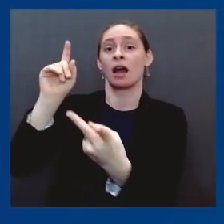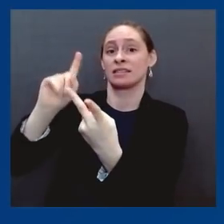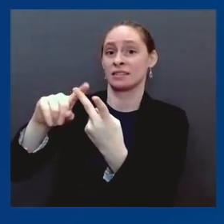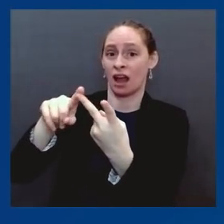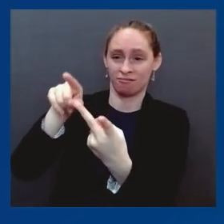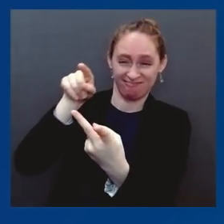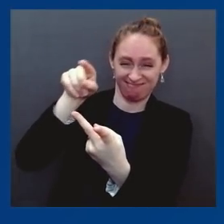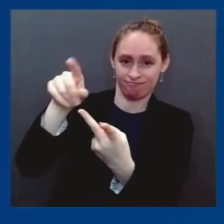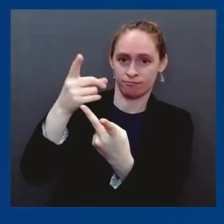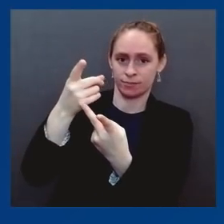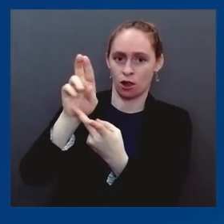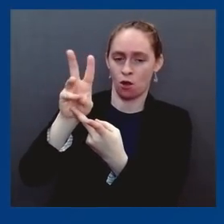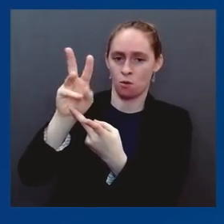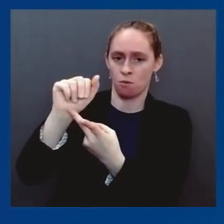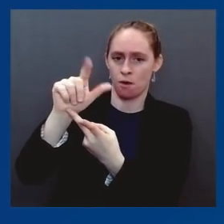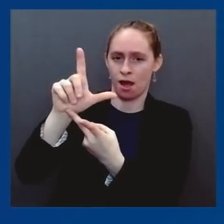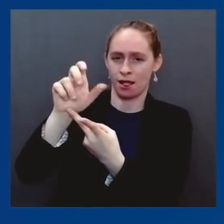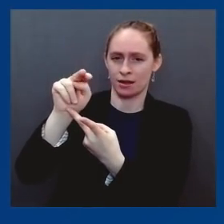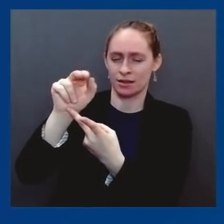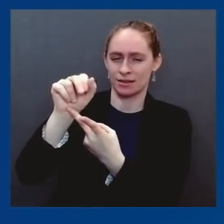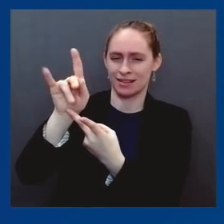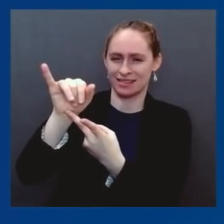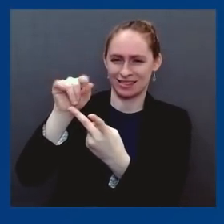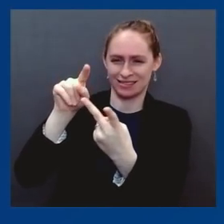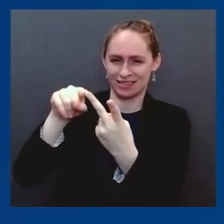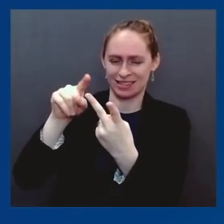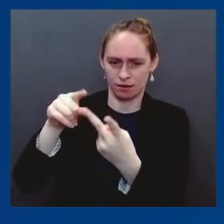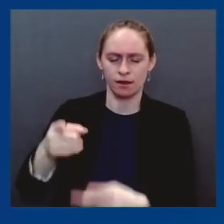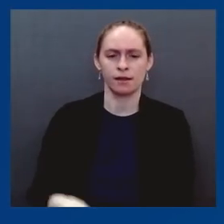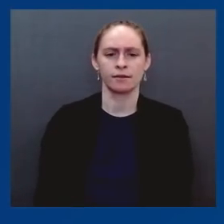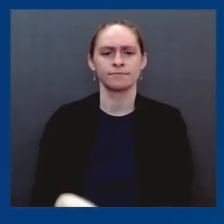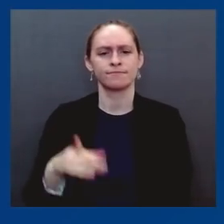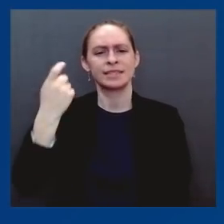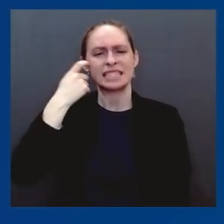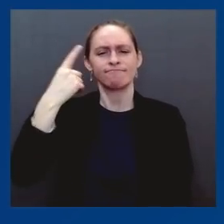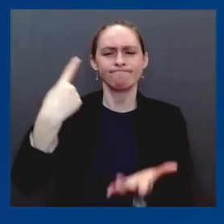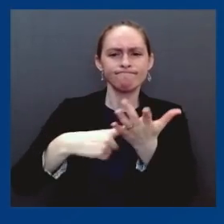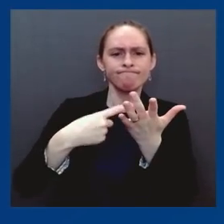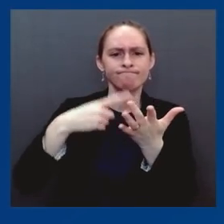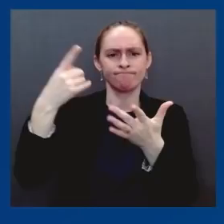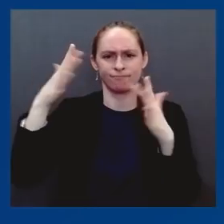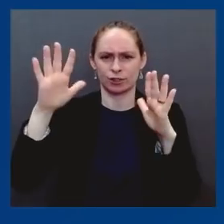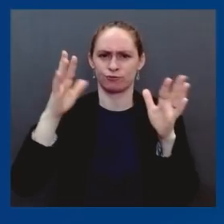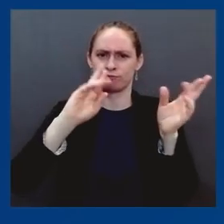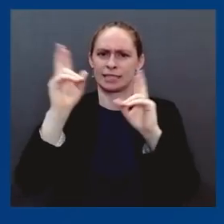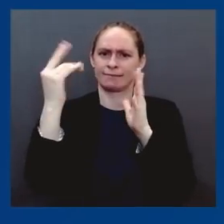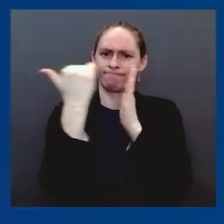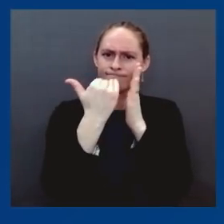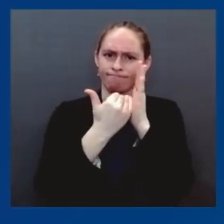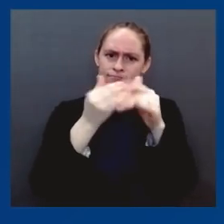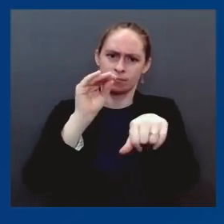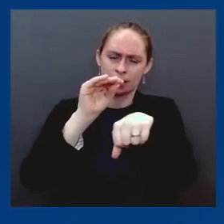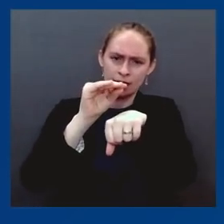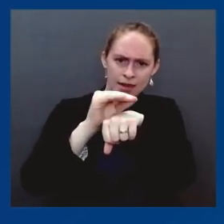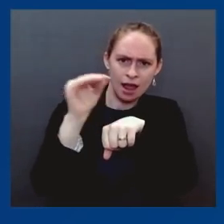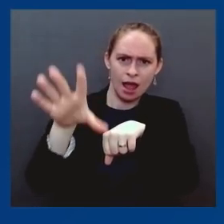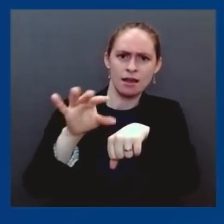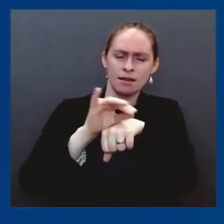and the idea that behaviorally, also, folks who were not necessarily going to be, under mild symptom -- mild symptoms -- I'm sorry --